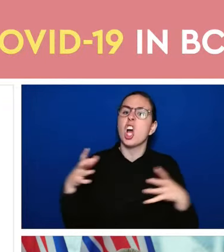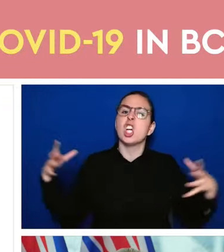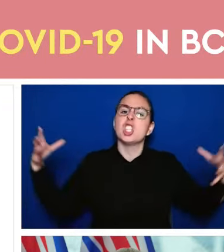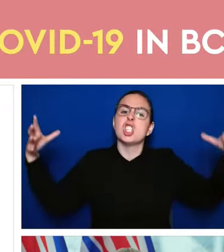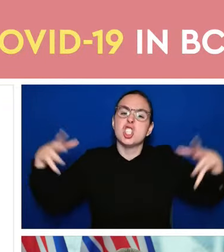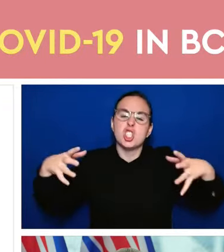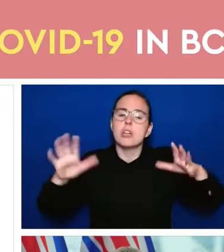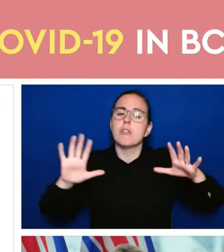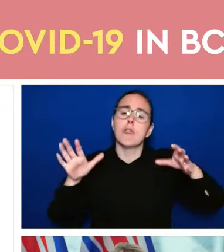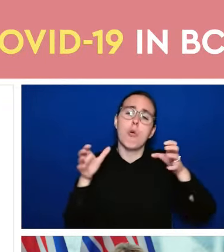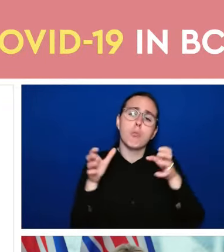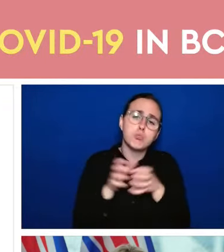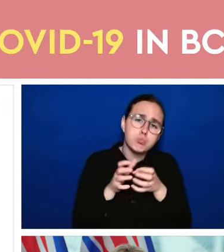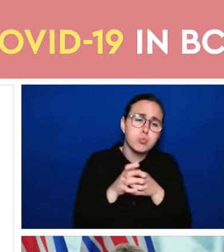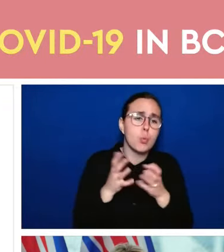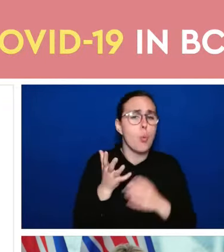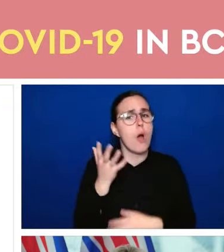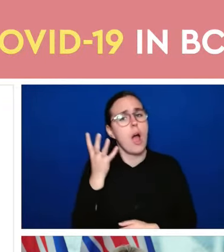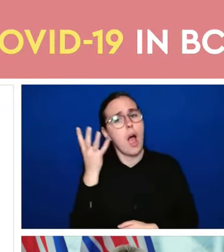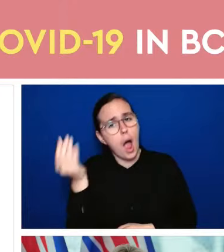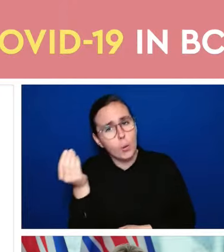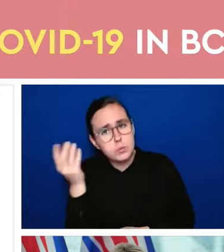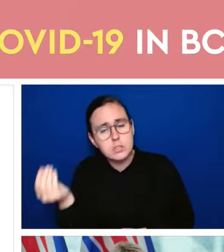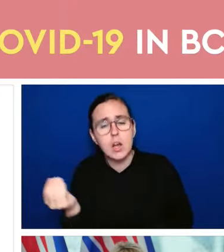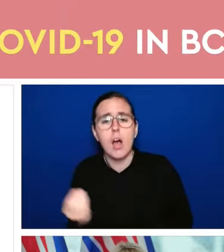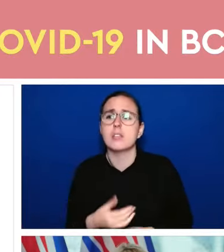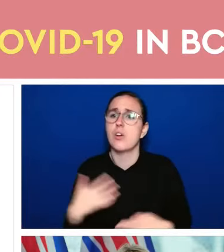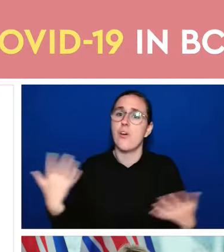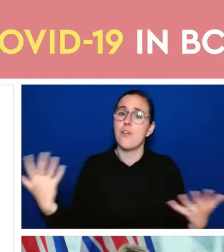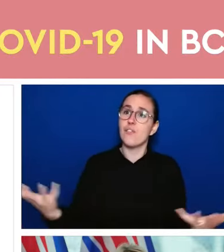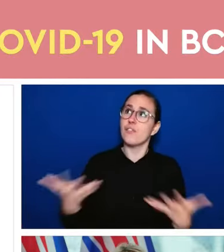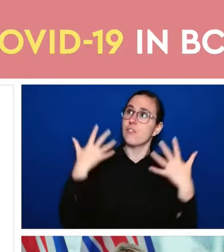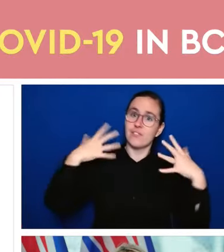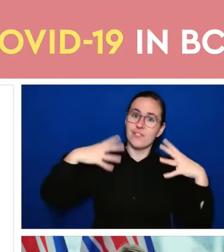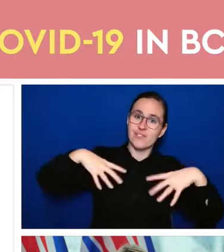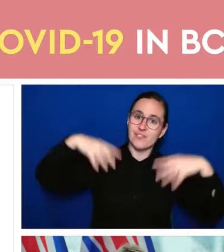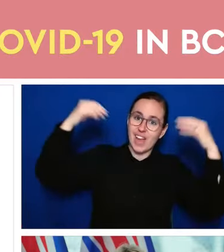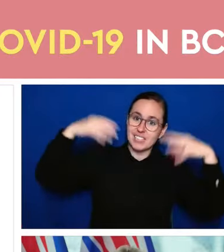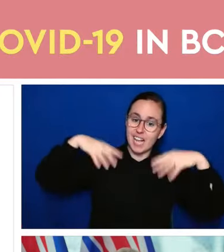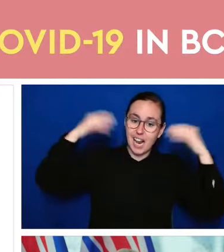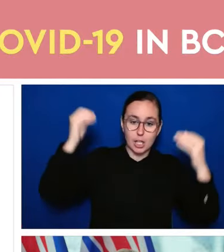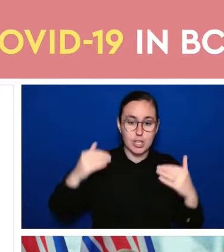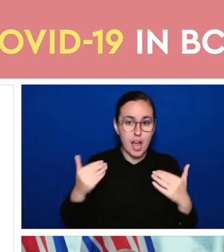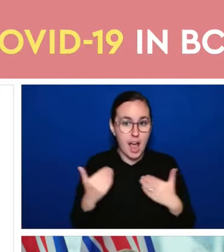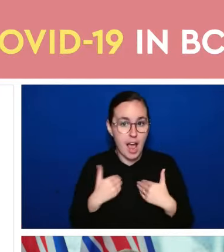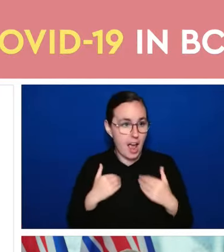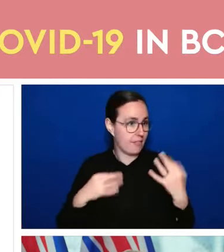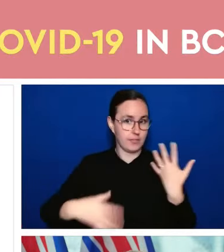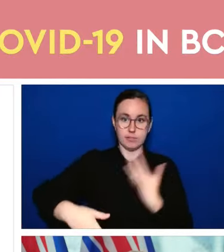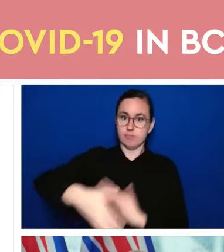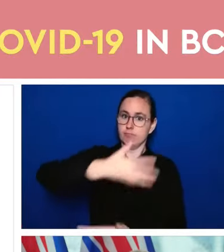them to location open spaces in our flow. That's something we're